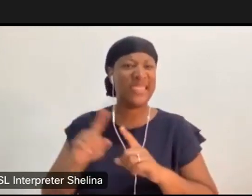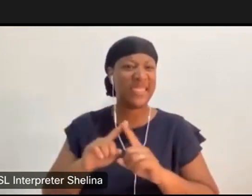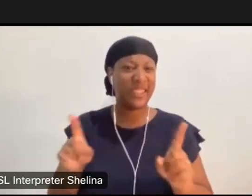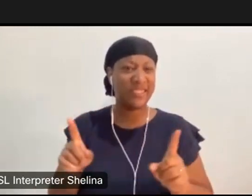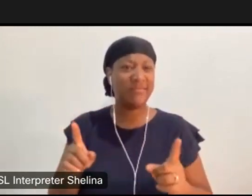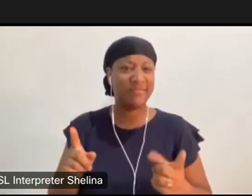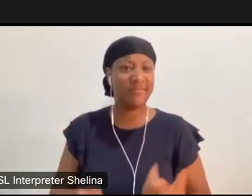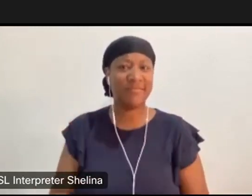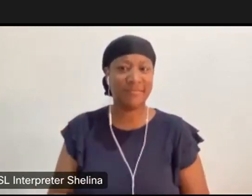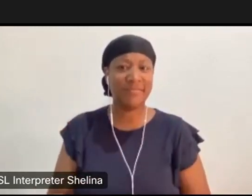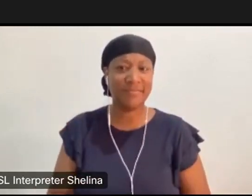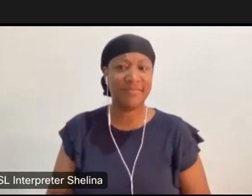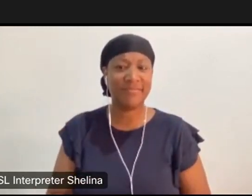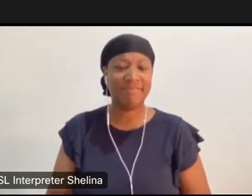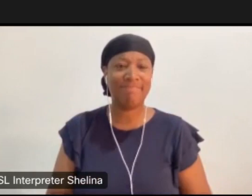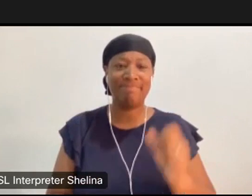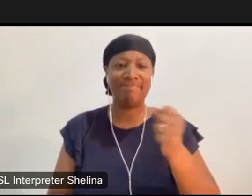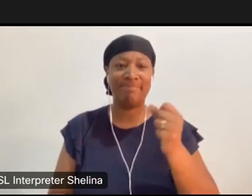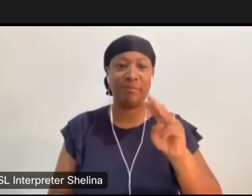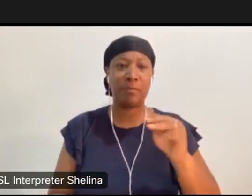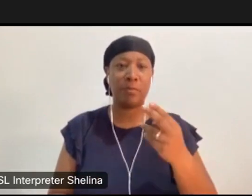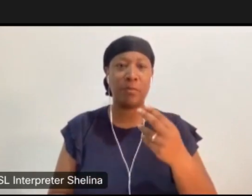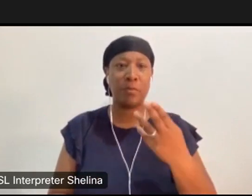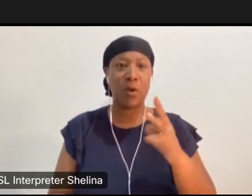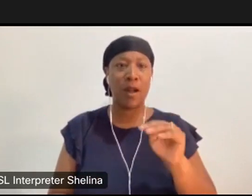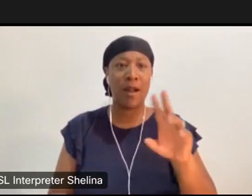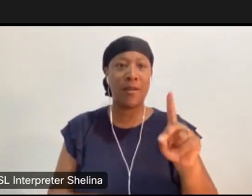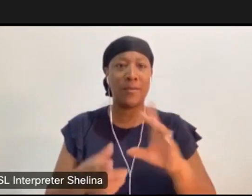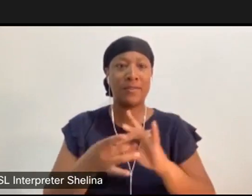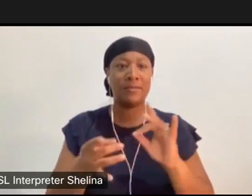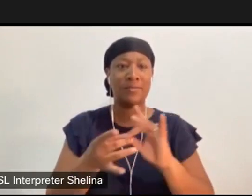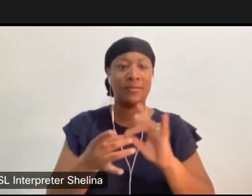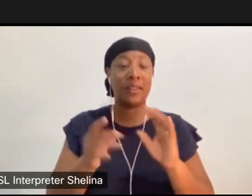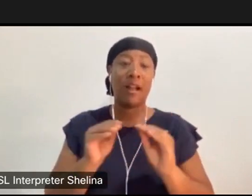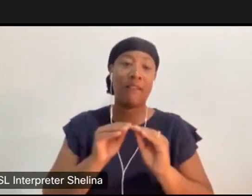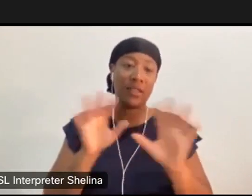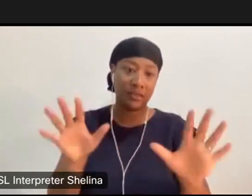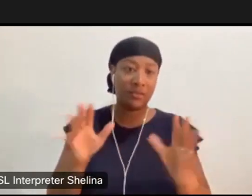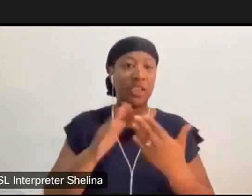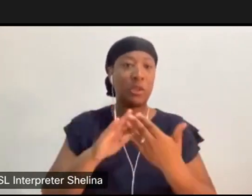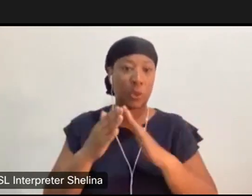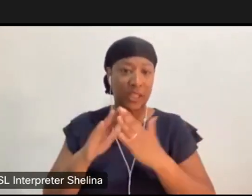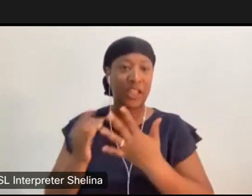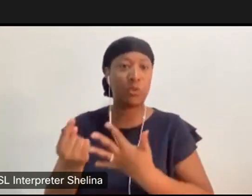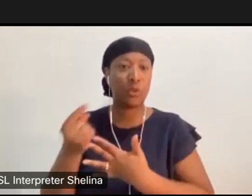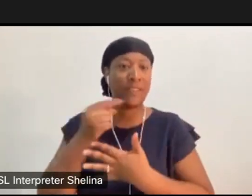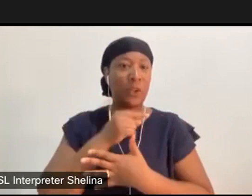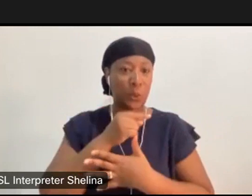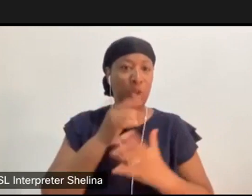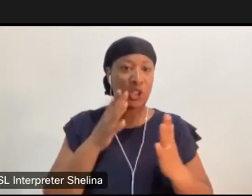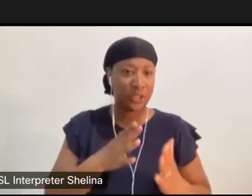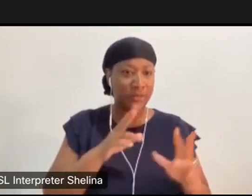Yeah, just make sure again, you know, obviously we'll have a community reviewer scoring your application,